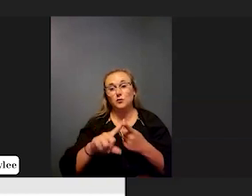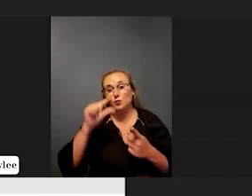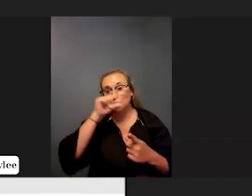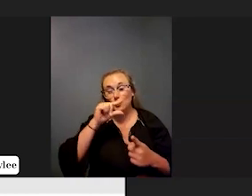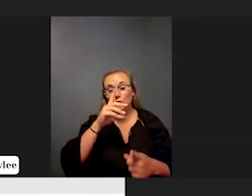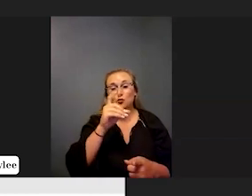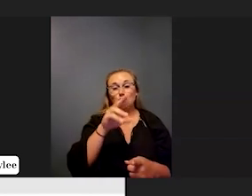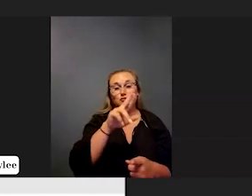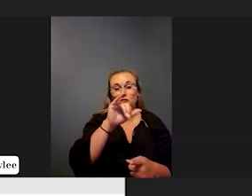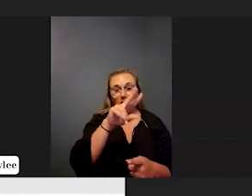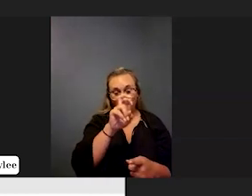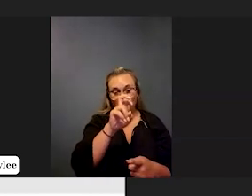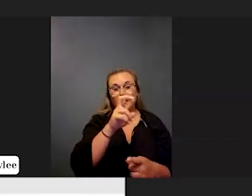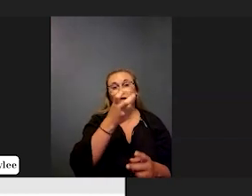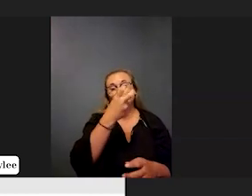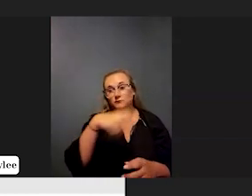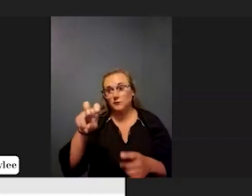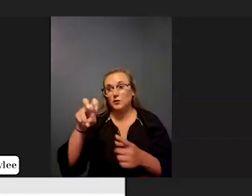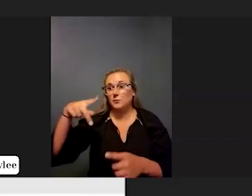Those images generally lose all of their alt text.